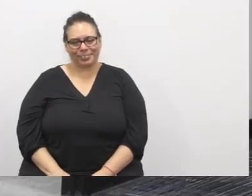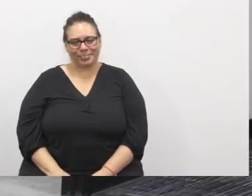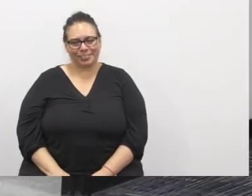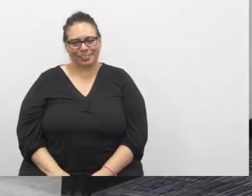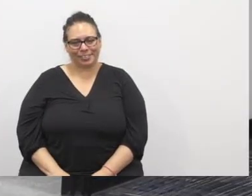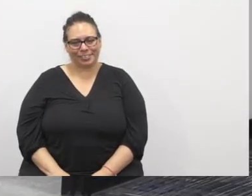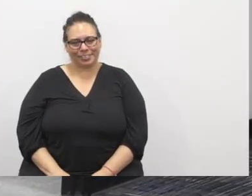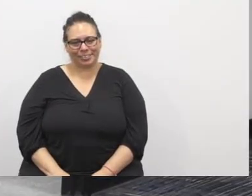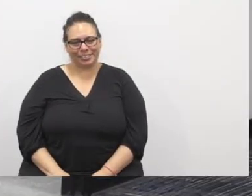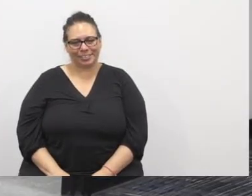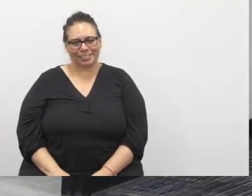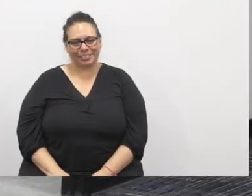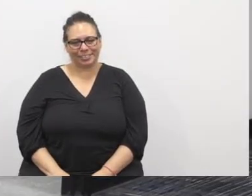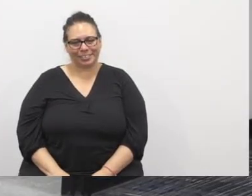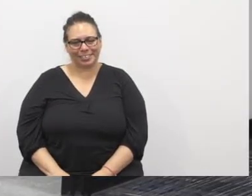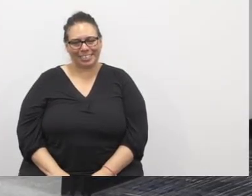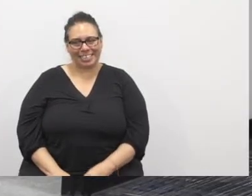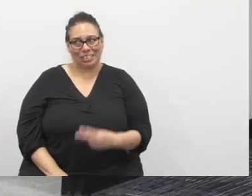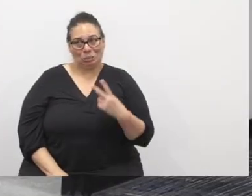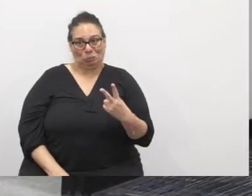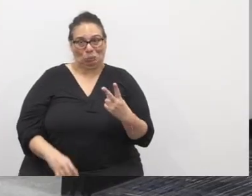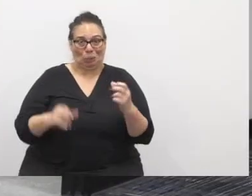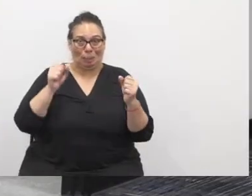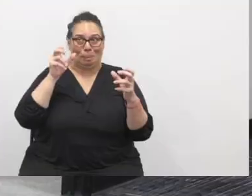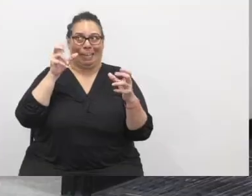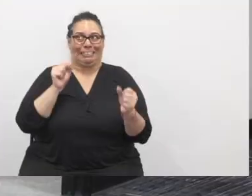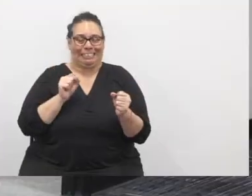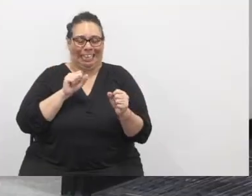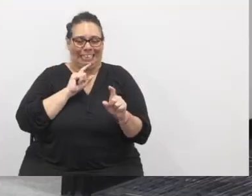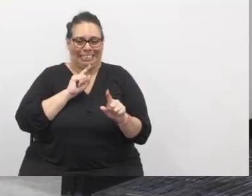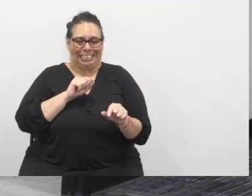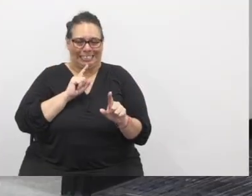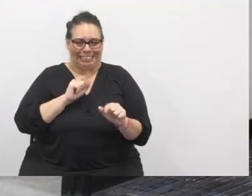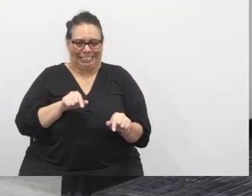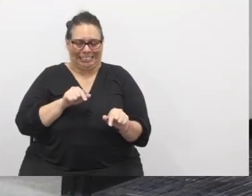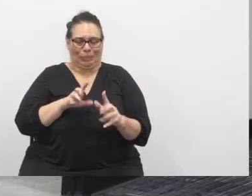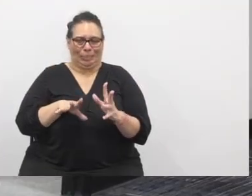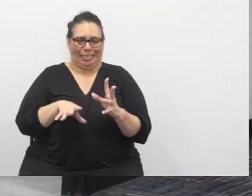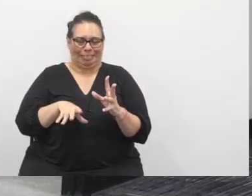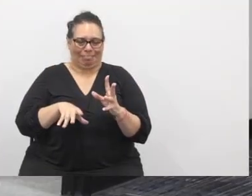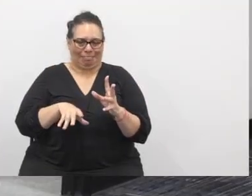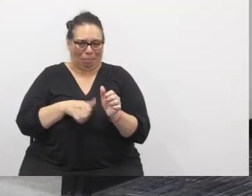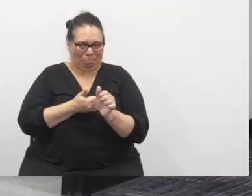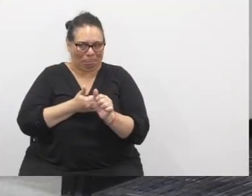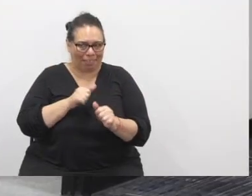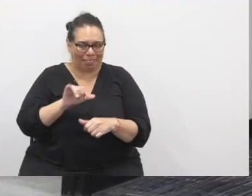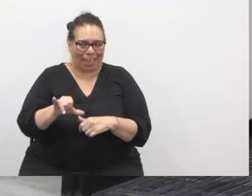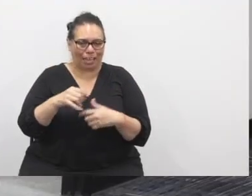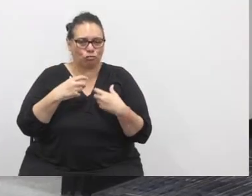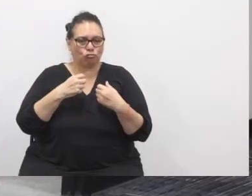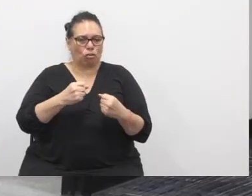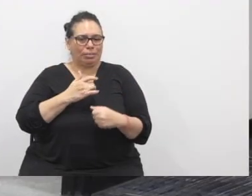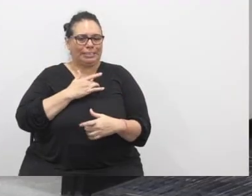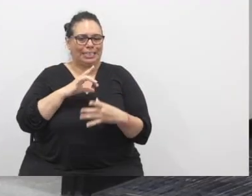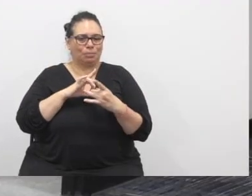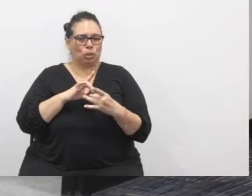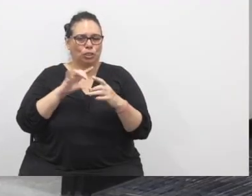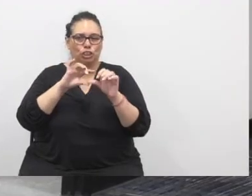Well, those were two amazing answers. Bouncing off of that, having a strong sense of belonging shapes who you are.